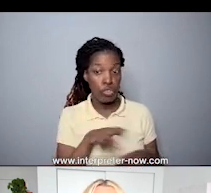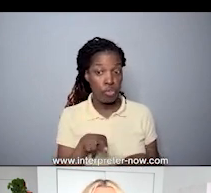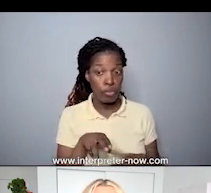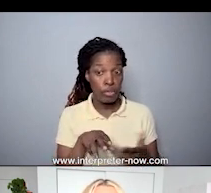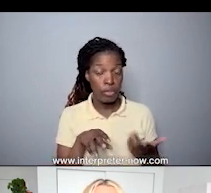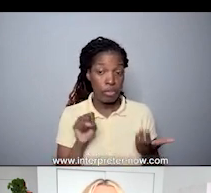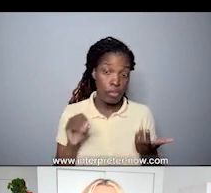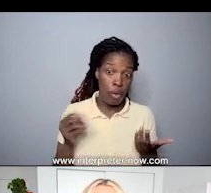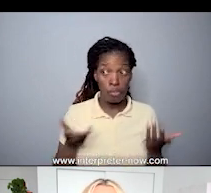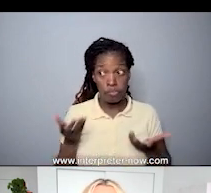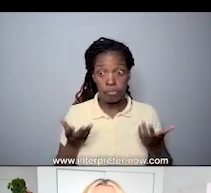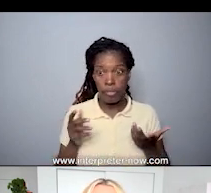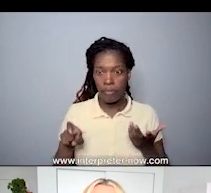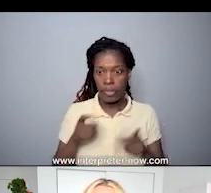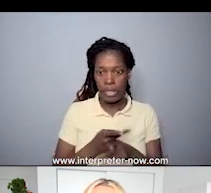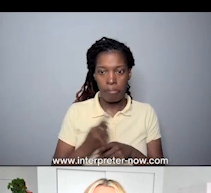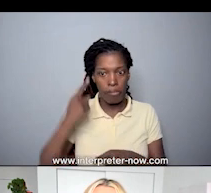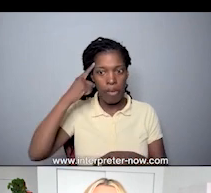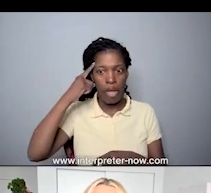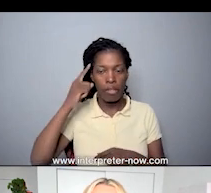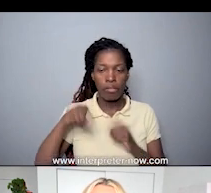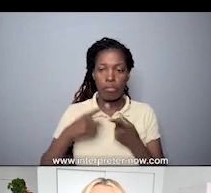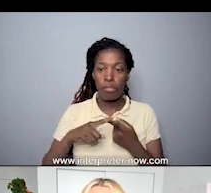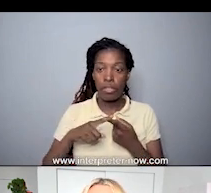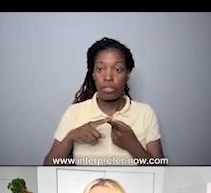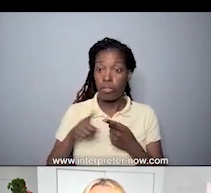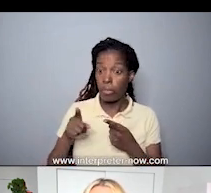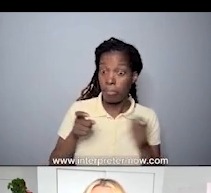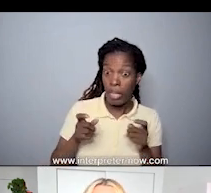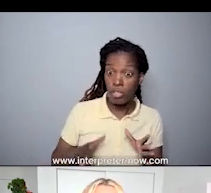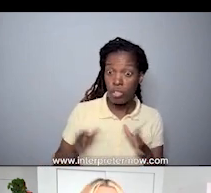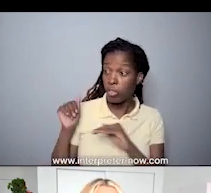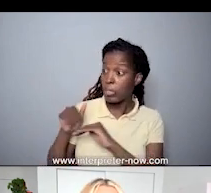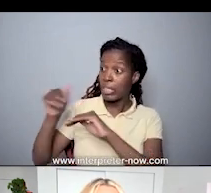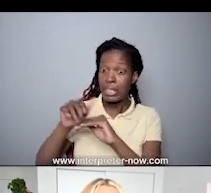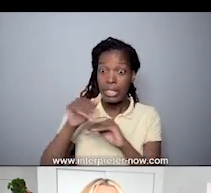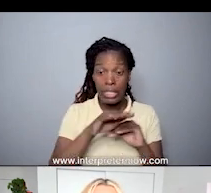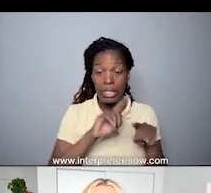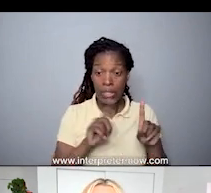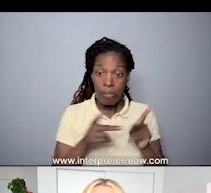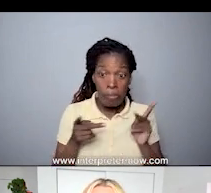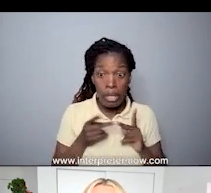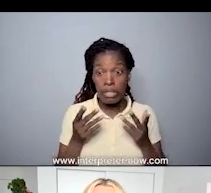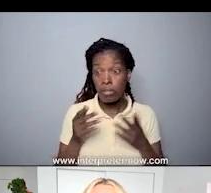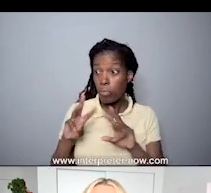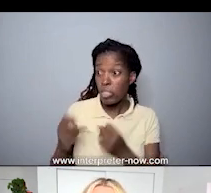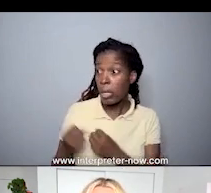So, really important to keep in mind. If you're a manager and you're sending people to different places, you might advocate for